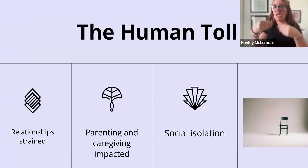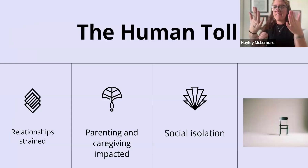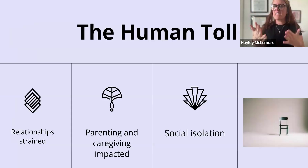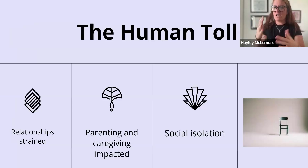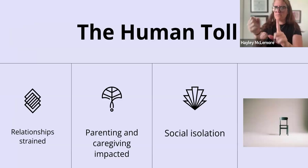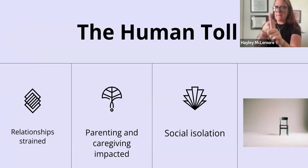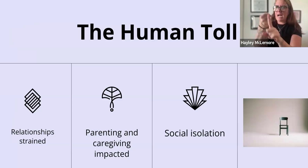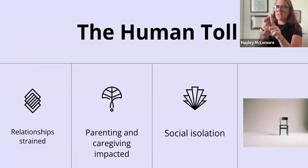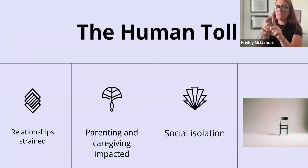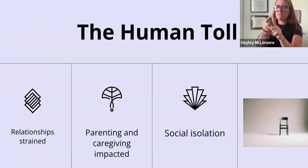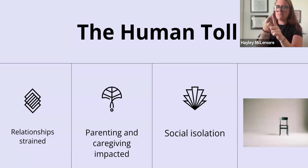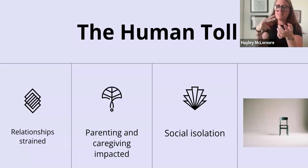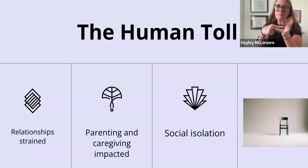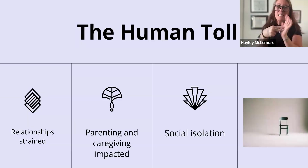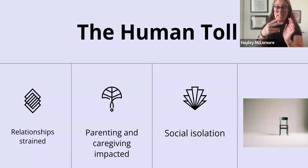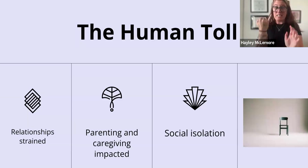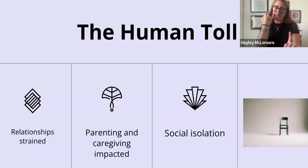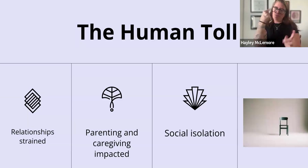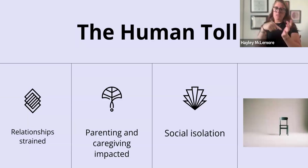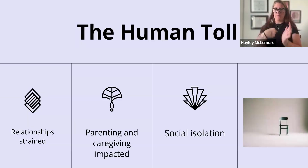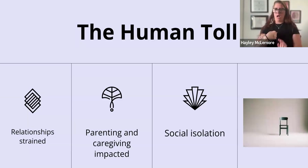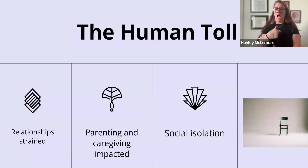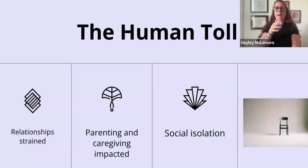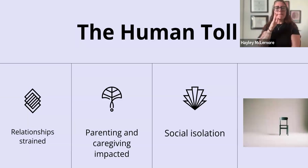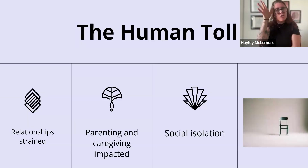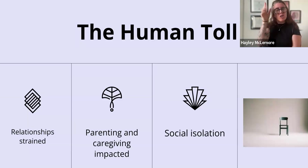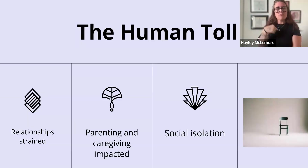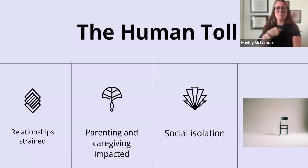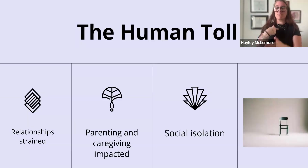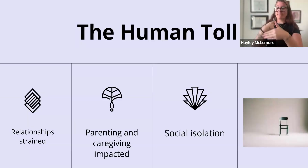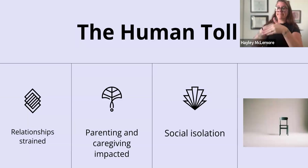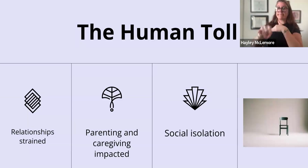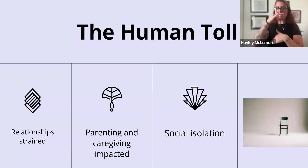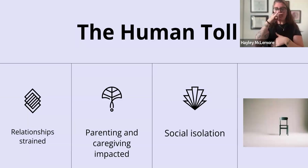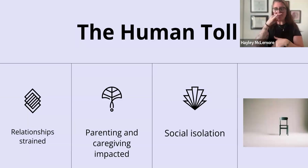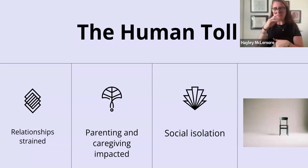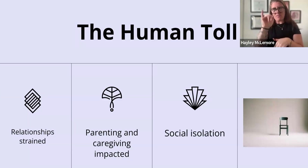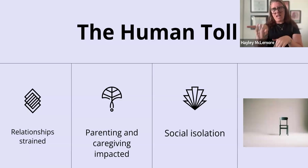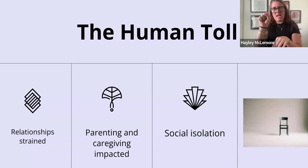Parenting and caregivers could be impacted. Meaning, for example, I myself am a parent.